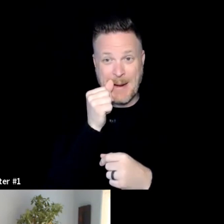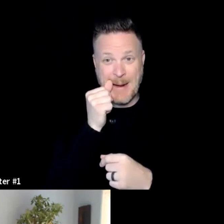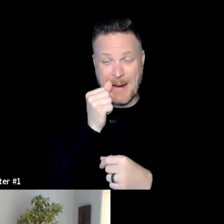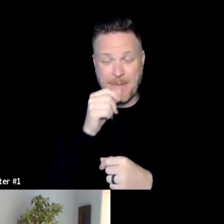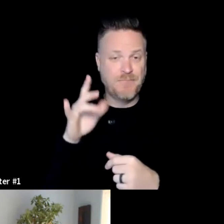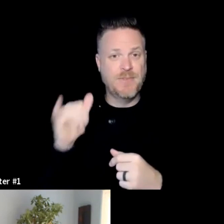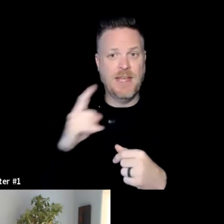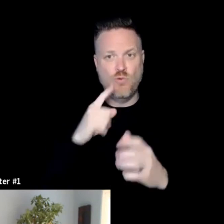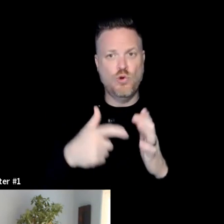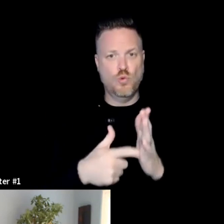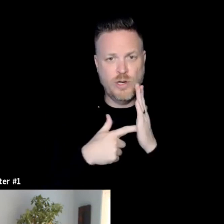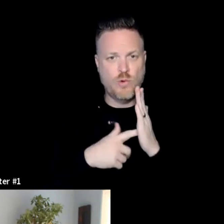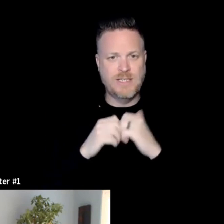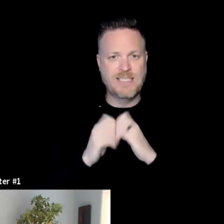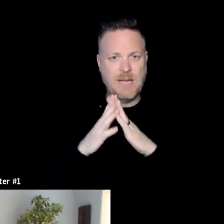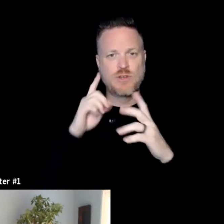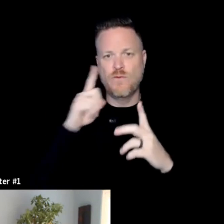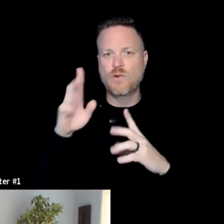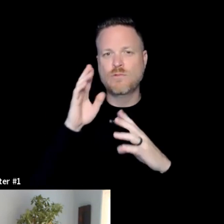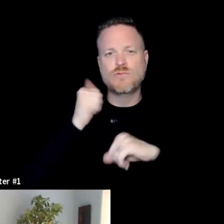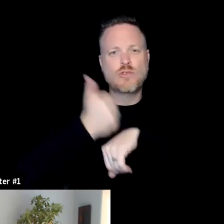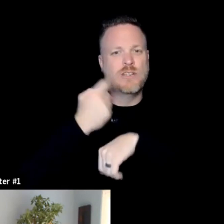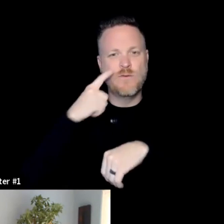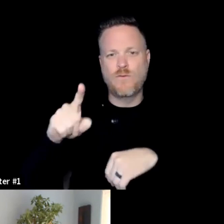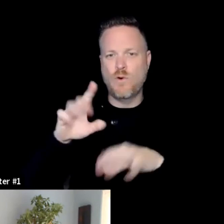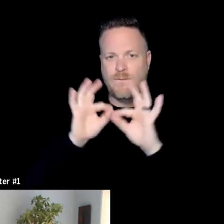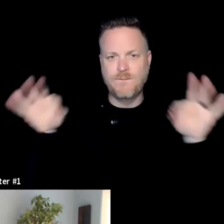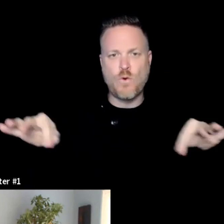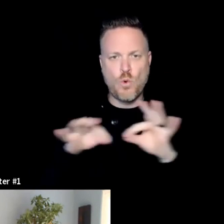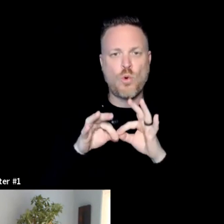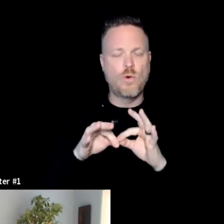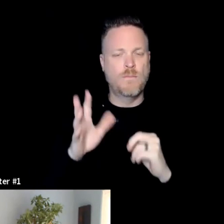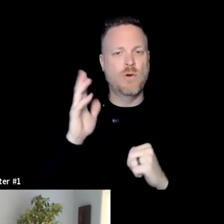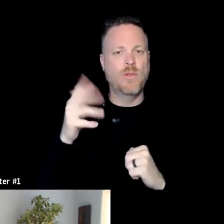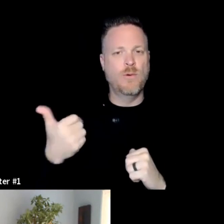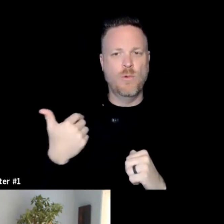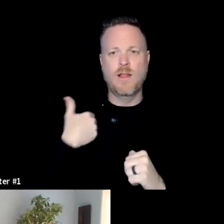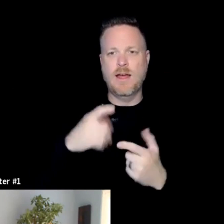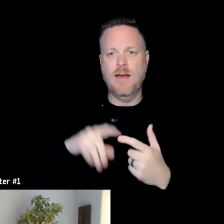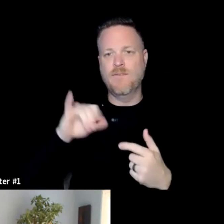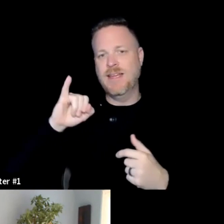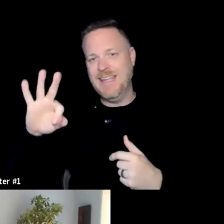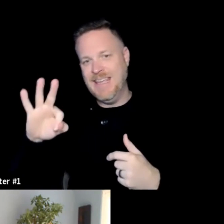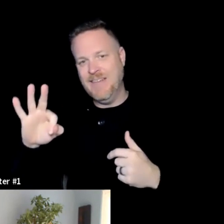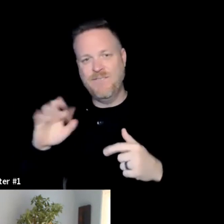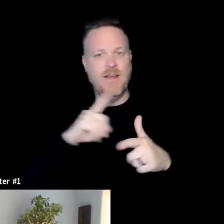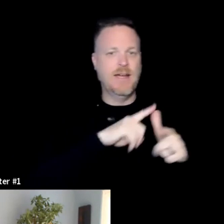to require the establishment or creation of a forum that will have an if, then model to it.